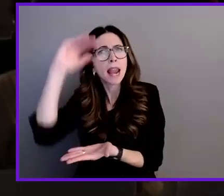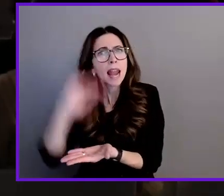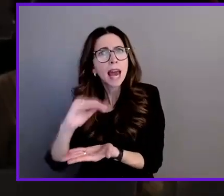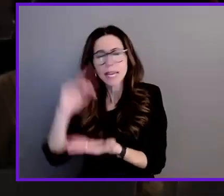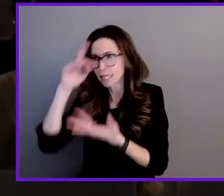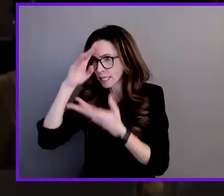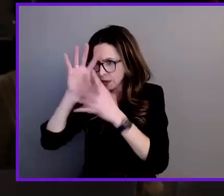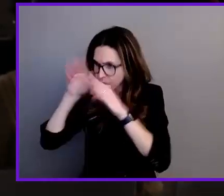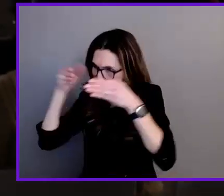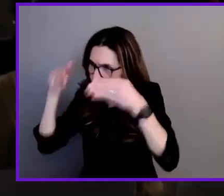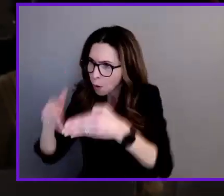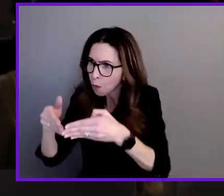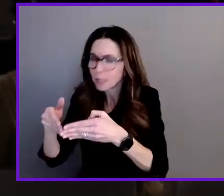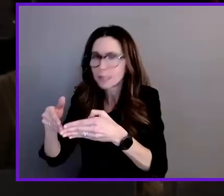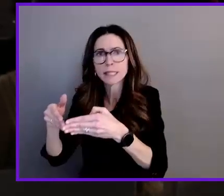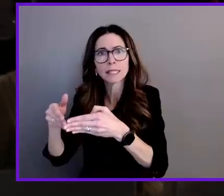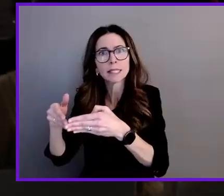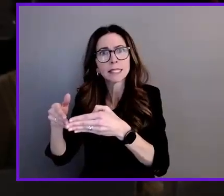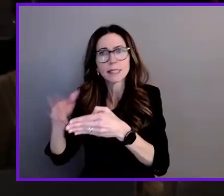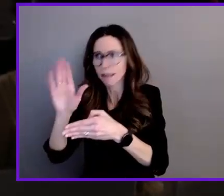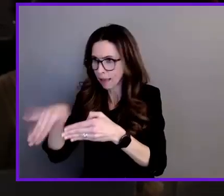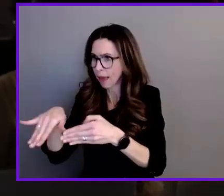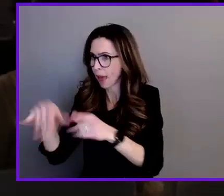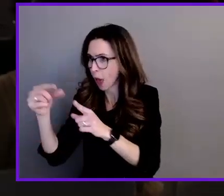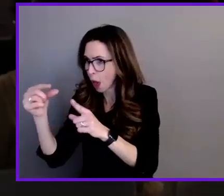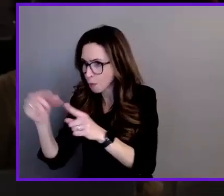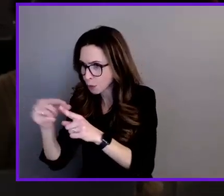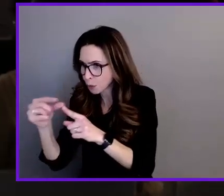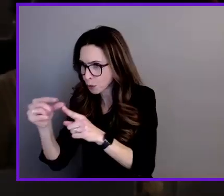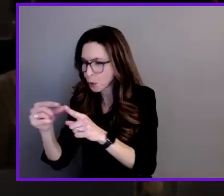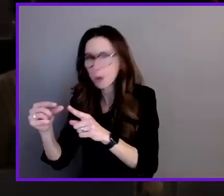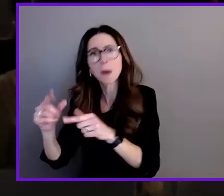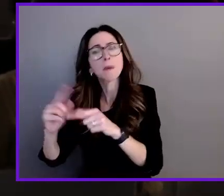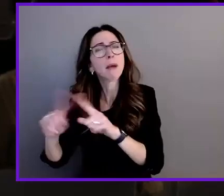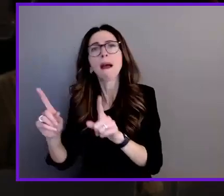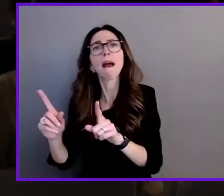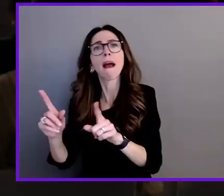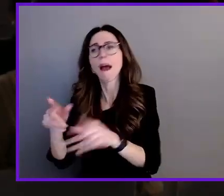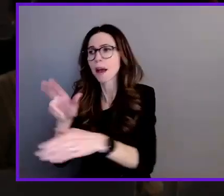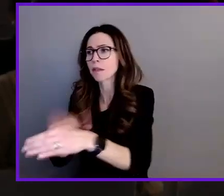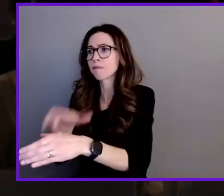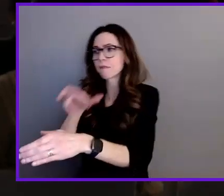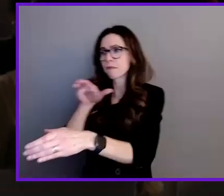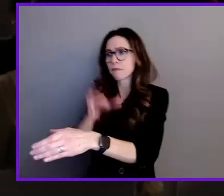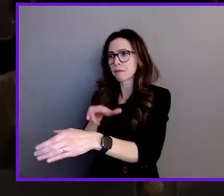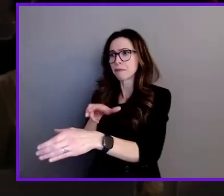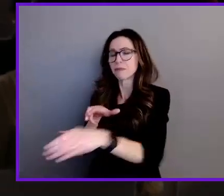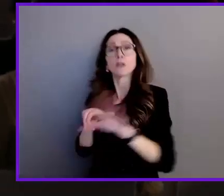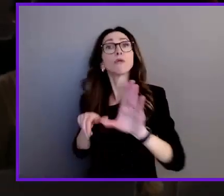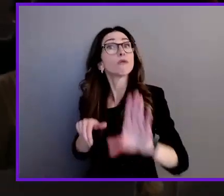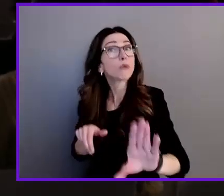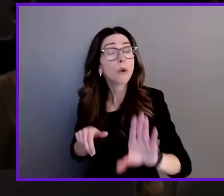So, what we’re saying and what we’ve just explained is that it’s not a question of forbidding certain things.